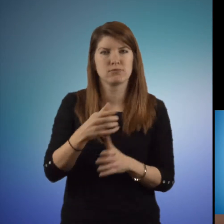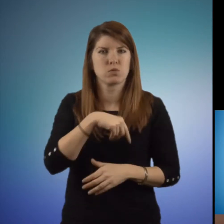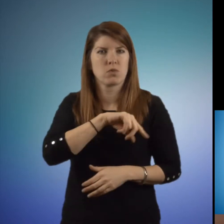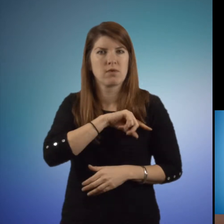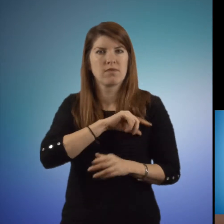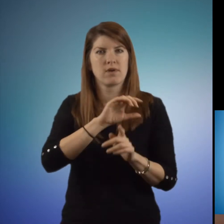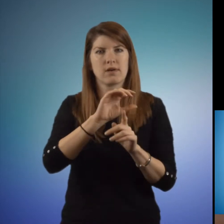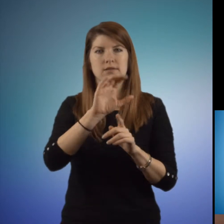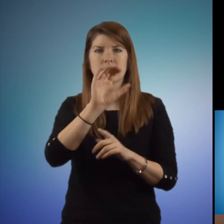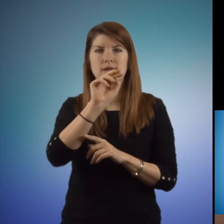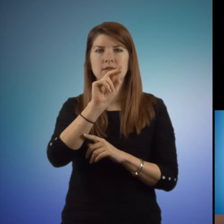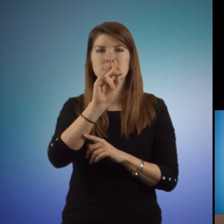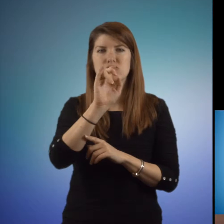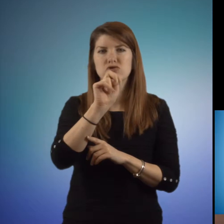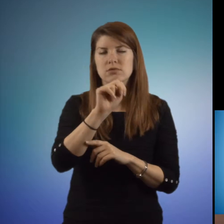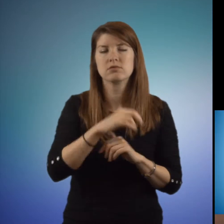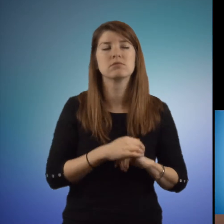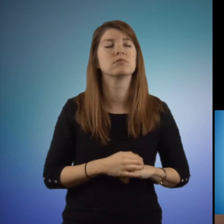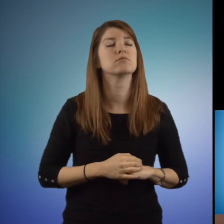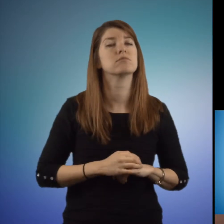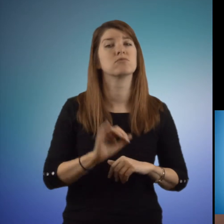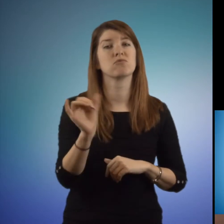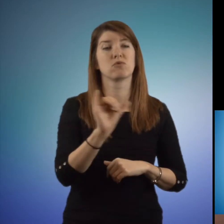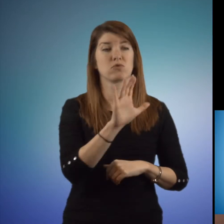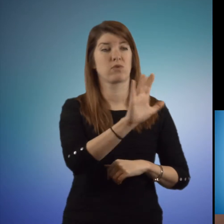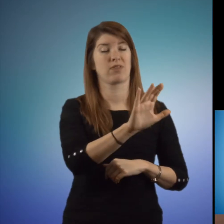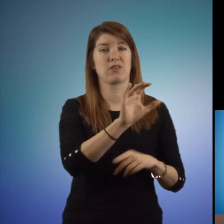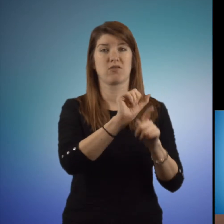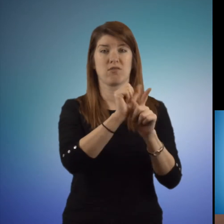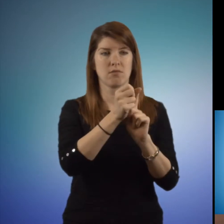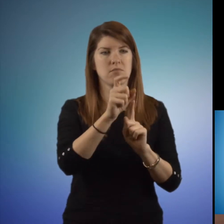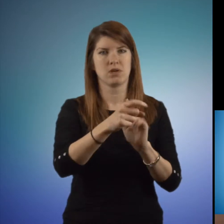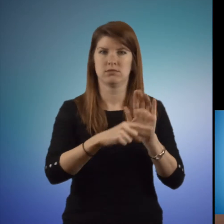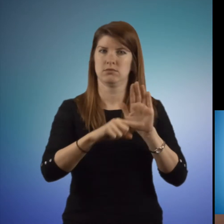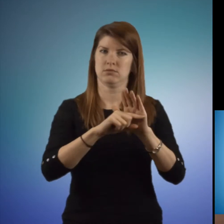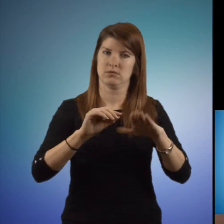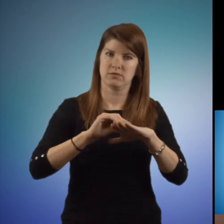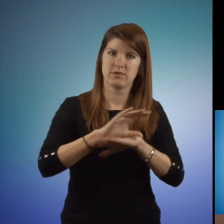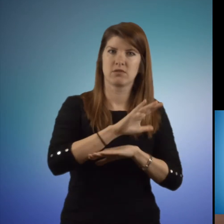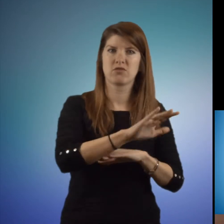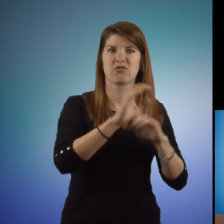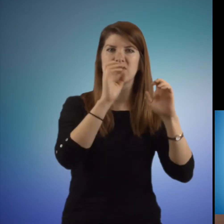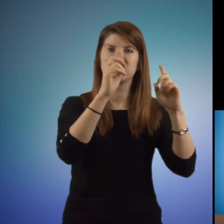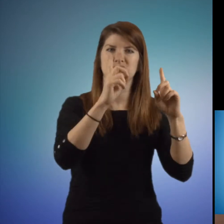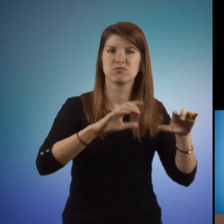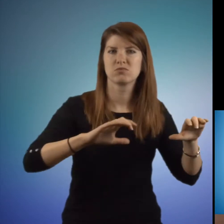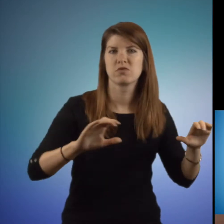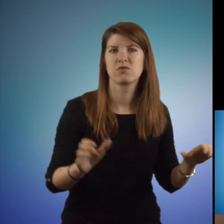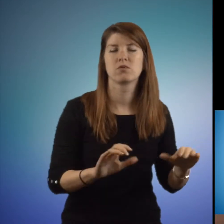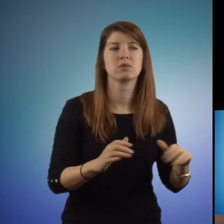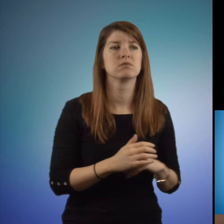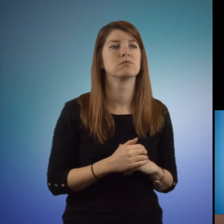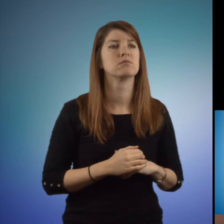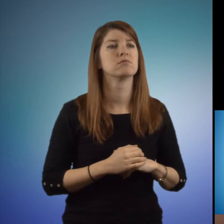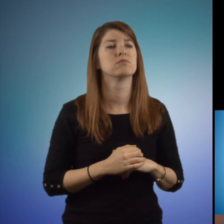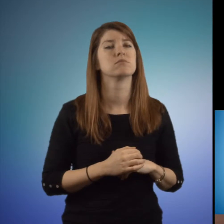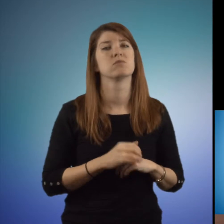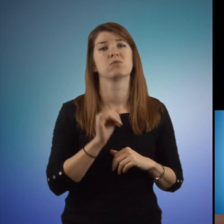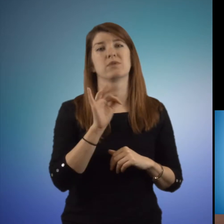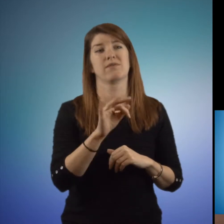In addition, their status has to adversely affect educational performance. So if they have a condition but they're doing well